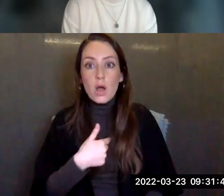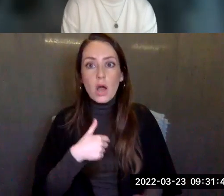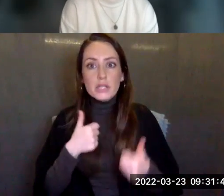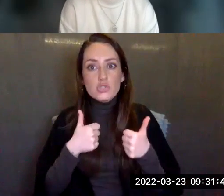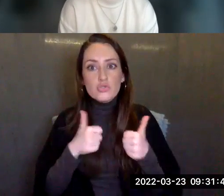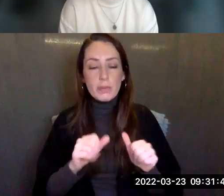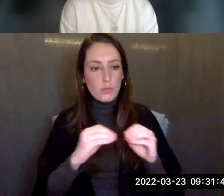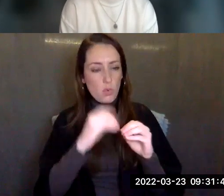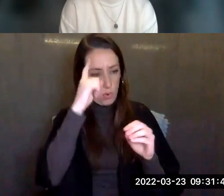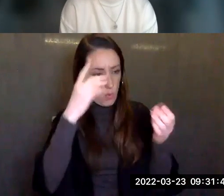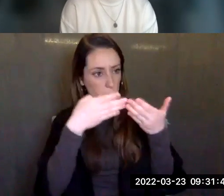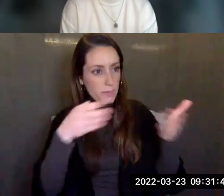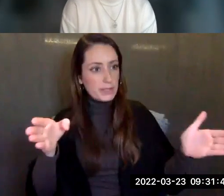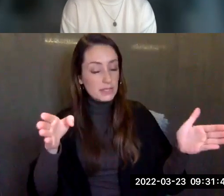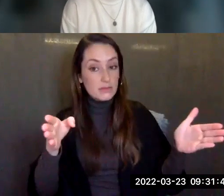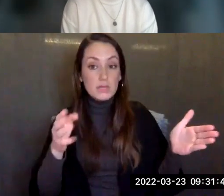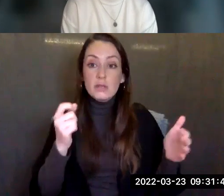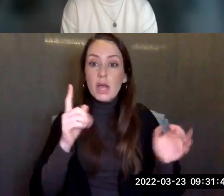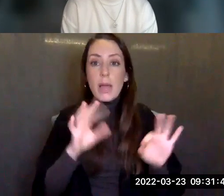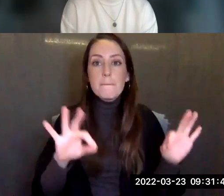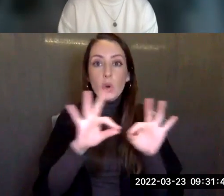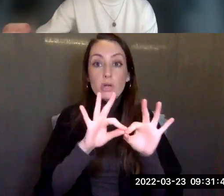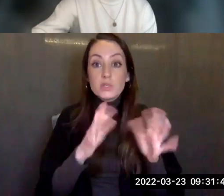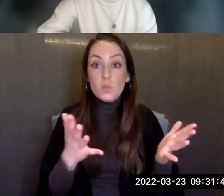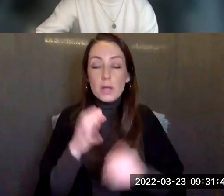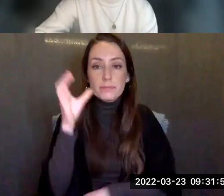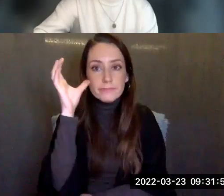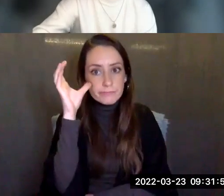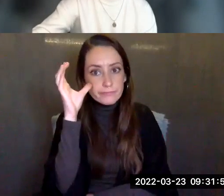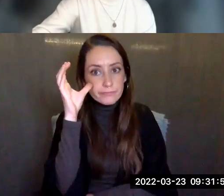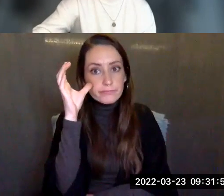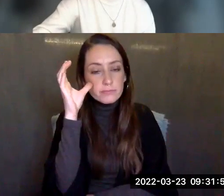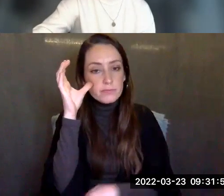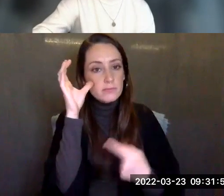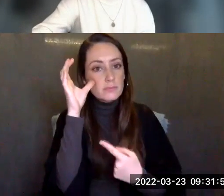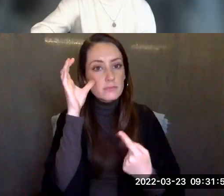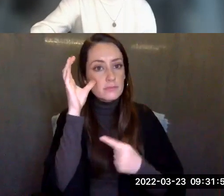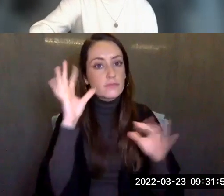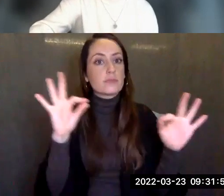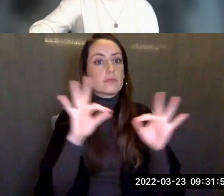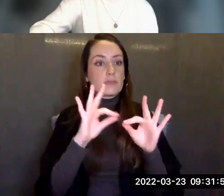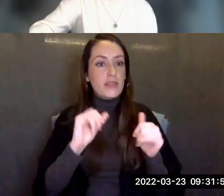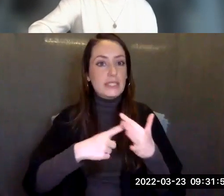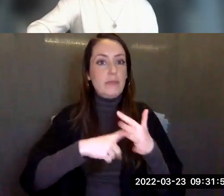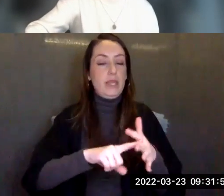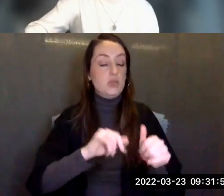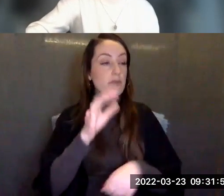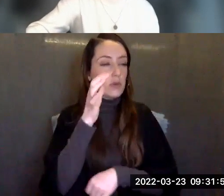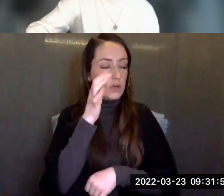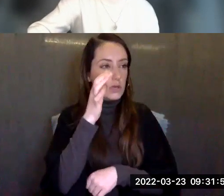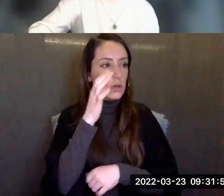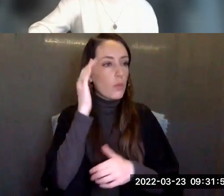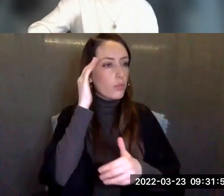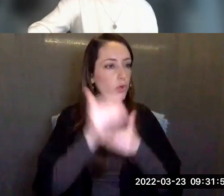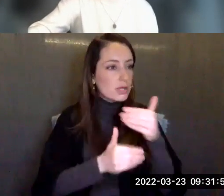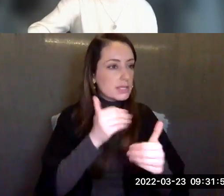It's really important to listen and if there's anything i've learned it starts there, and so once you process things and understand It's voting respectful of others.